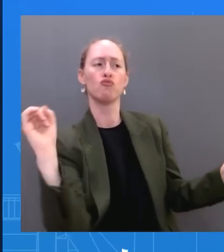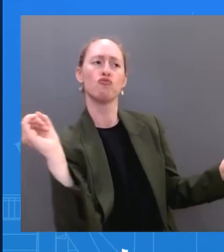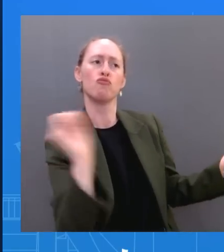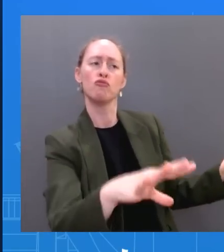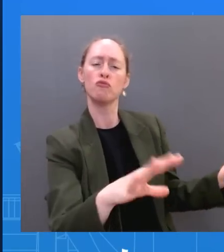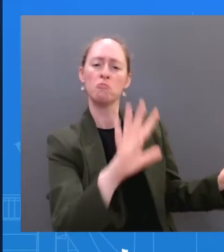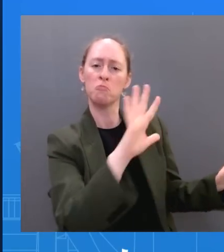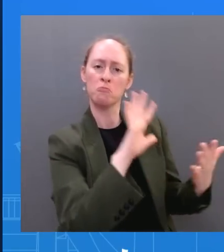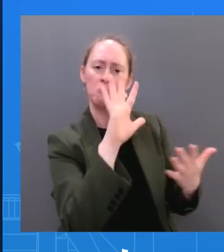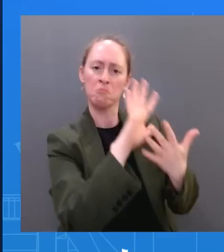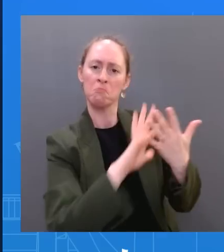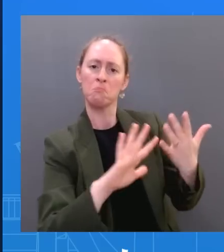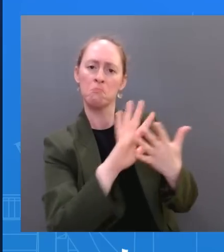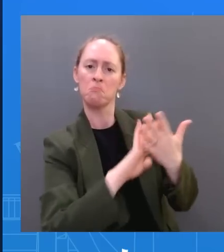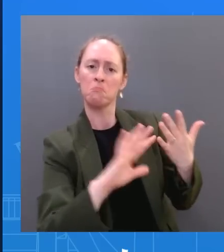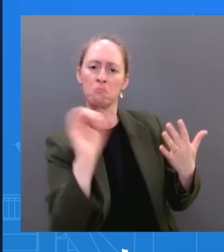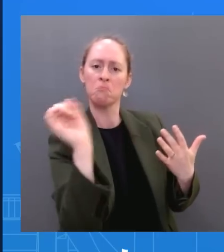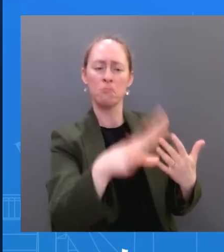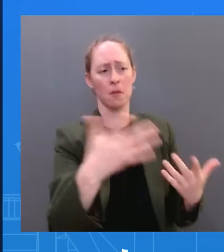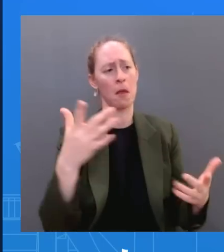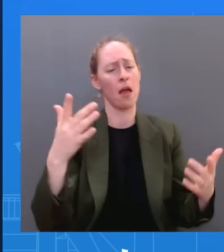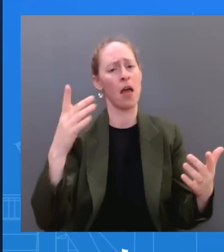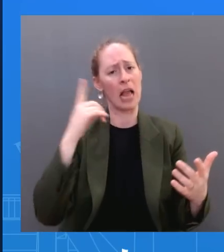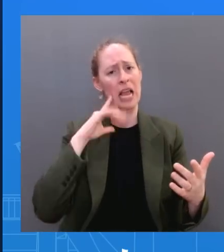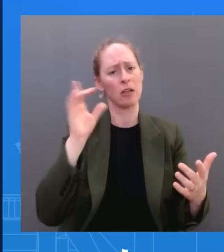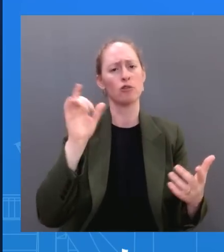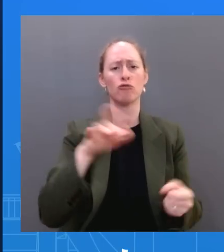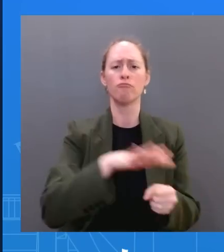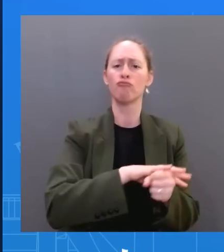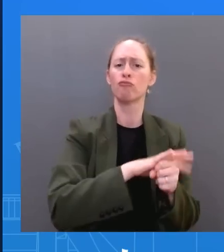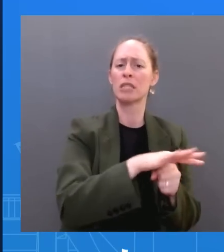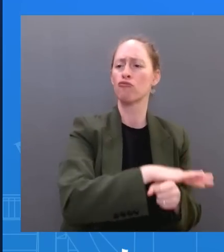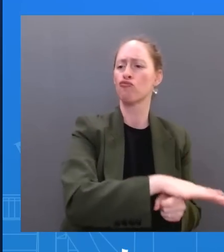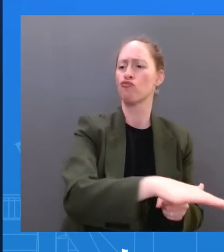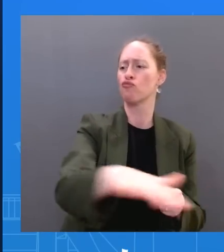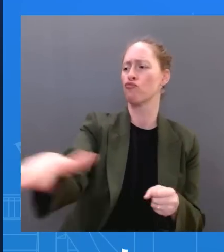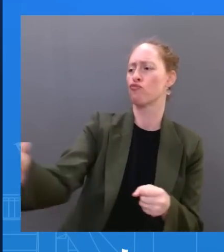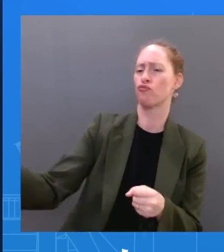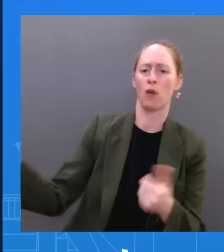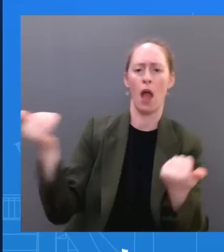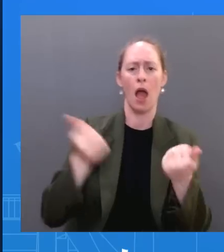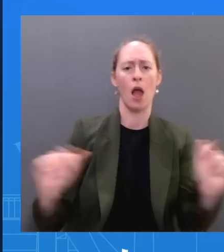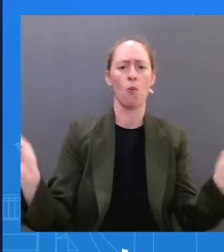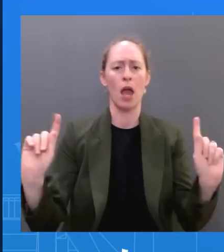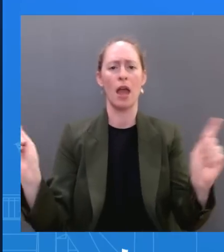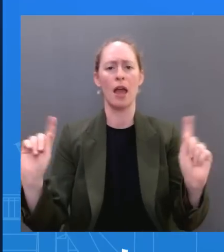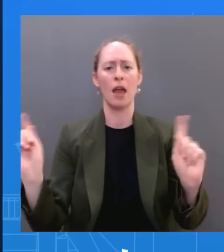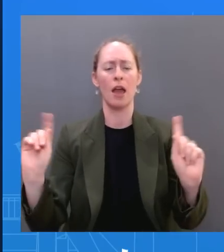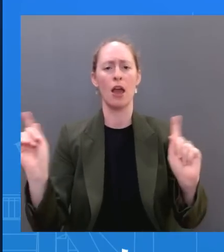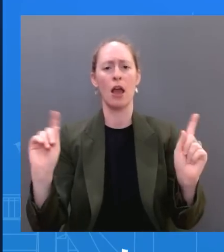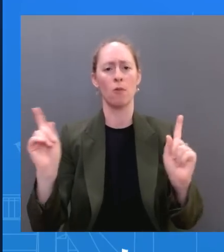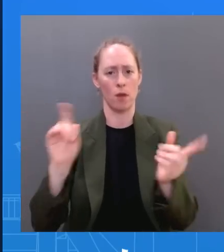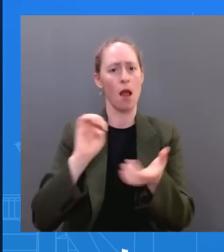in the global market to protect the global economy and to protect the American consumer at the pump. We'll always advocate for that.